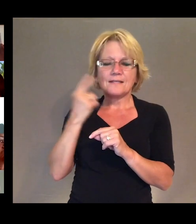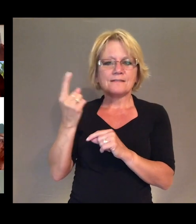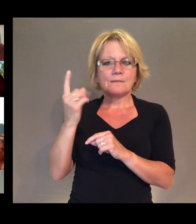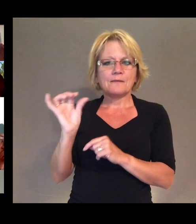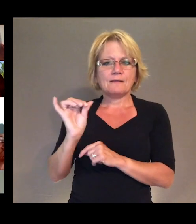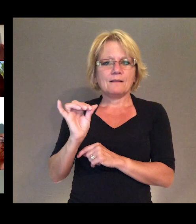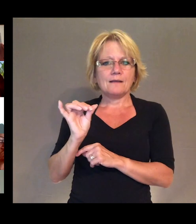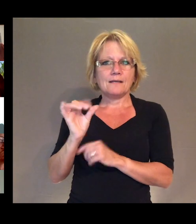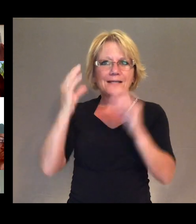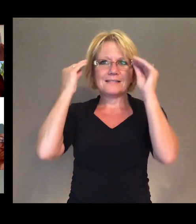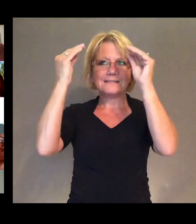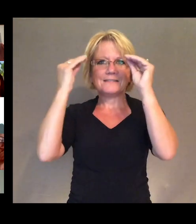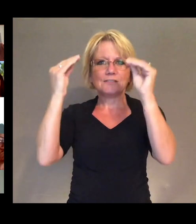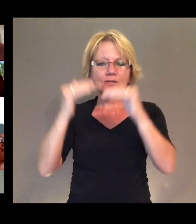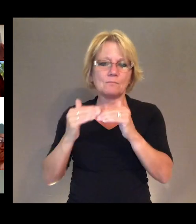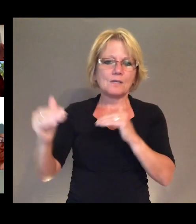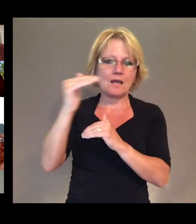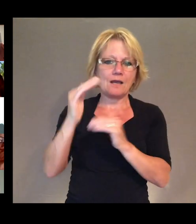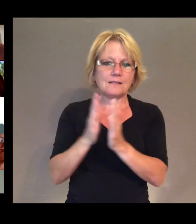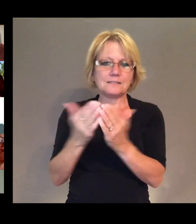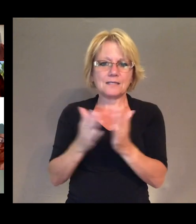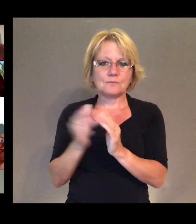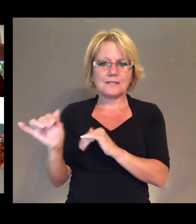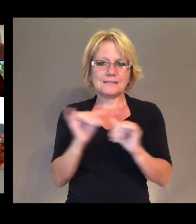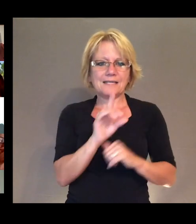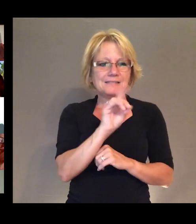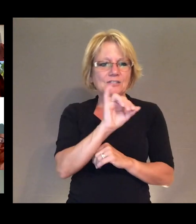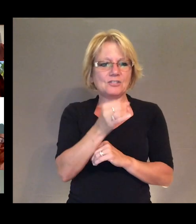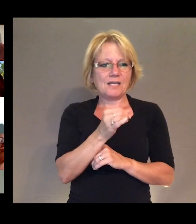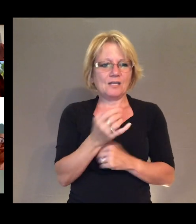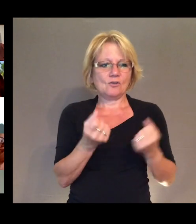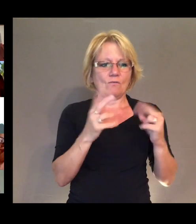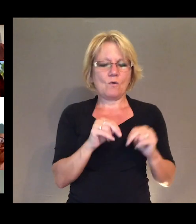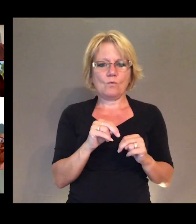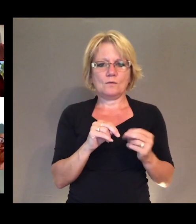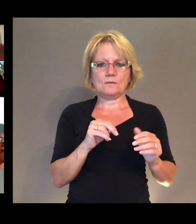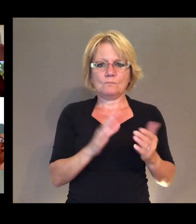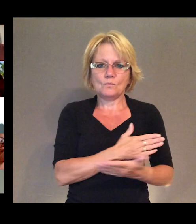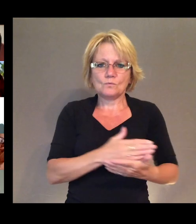"teaching beyond the textbook is like deejaying your own playlist. Except what you're doing is